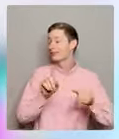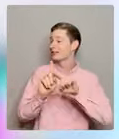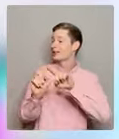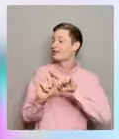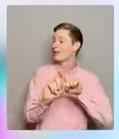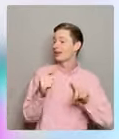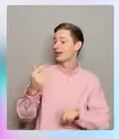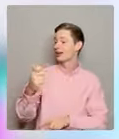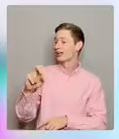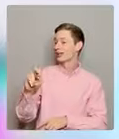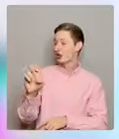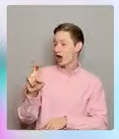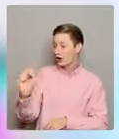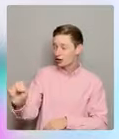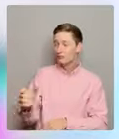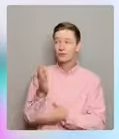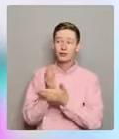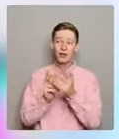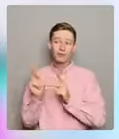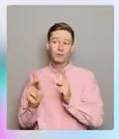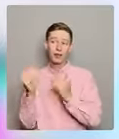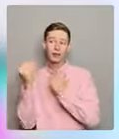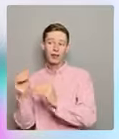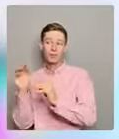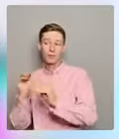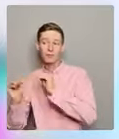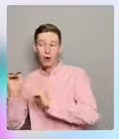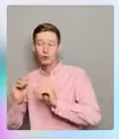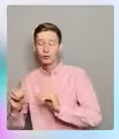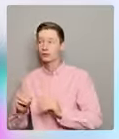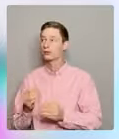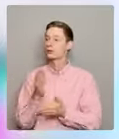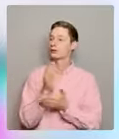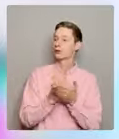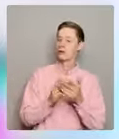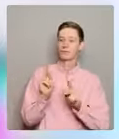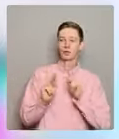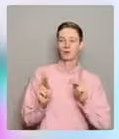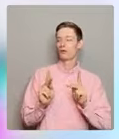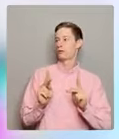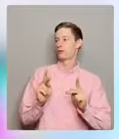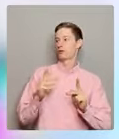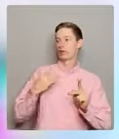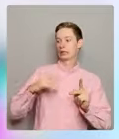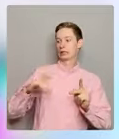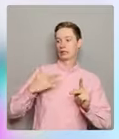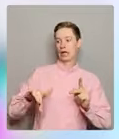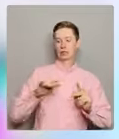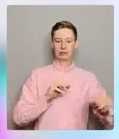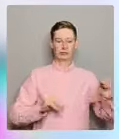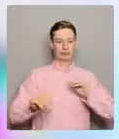across different genders, including several people with limited range of motion and a wide variety of motion sensitivity, right.